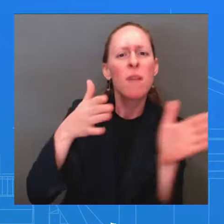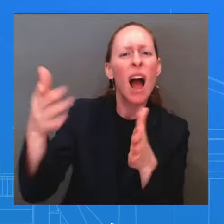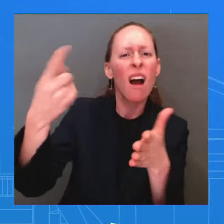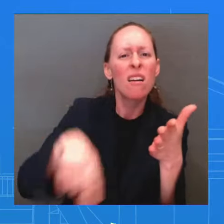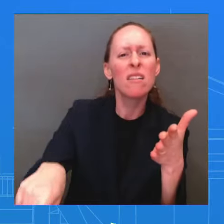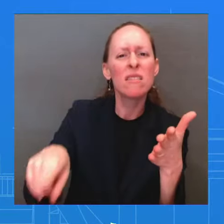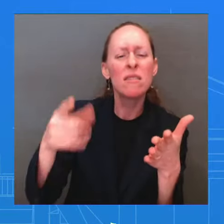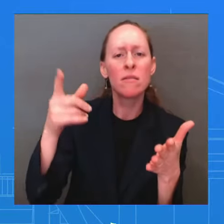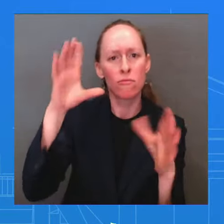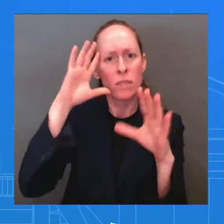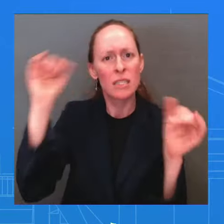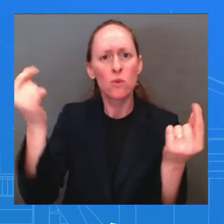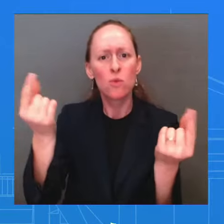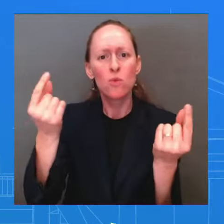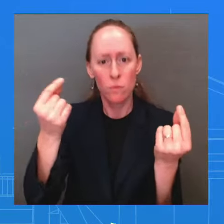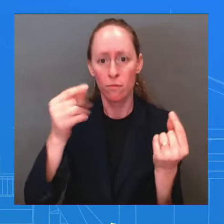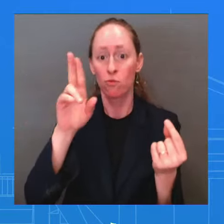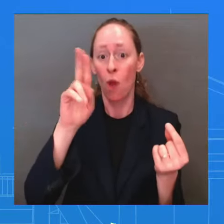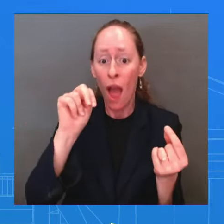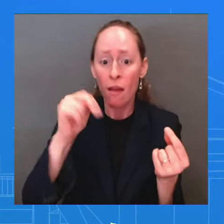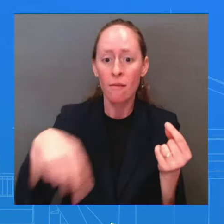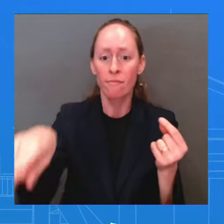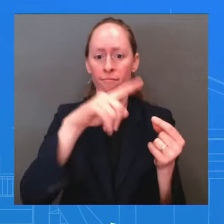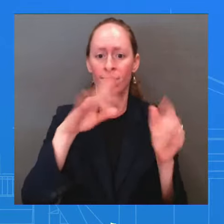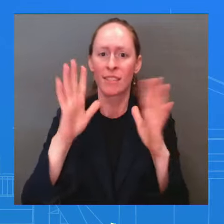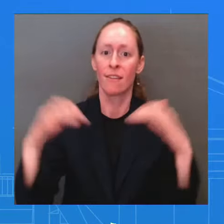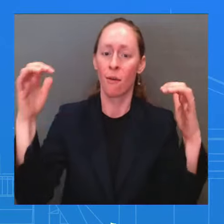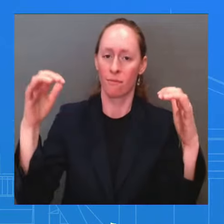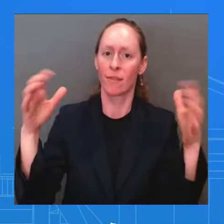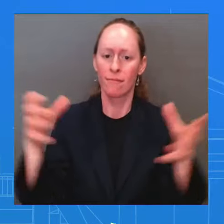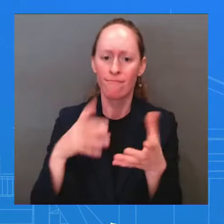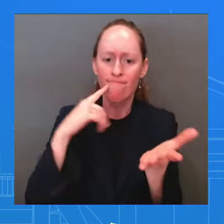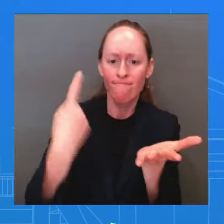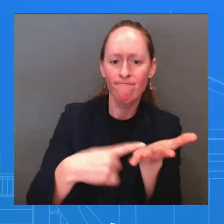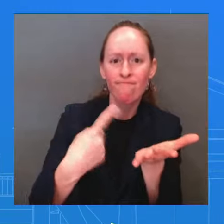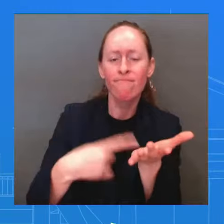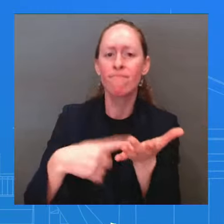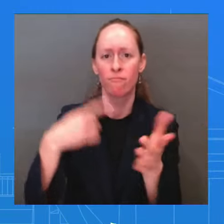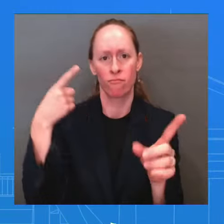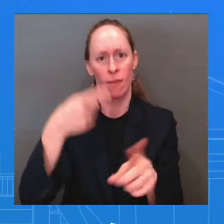Jake. Mr. Sullivan: Thanks, Karine, and good to see you all of you guys again,